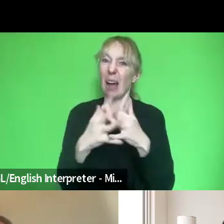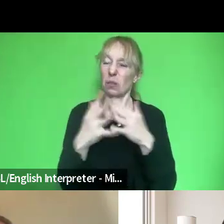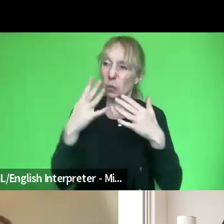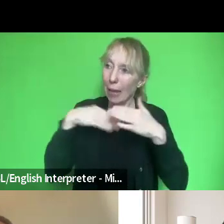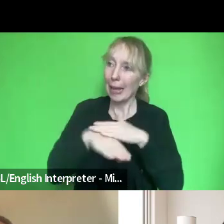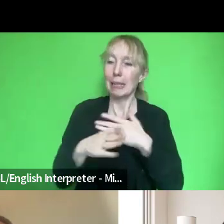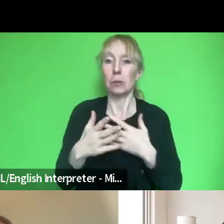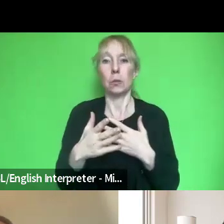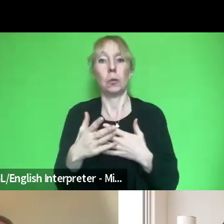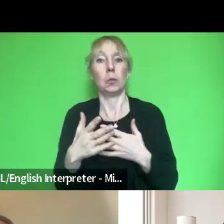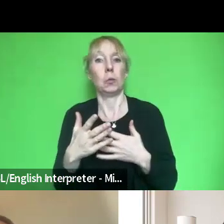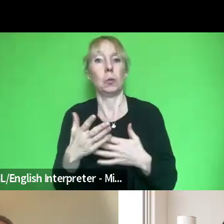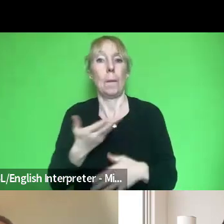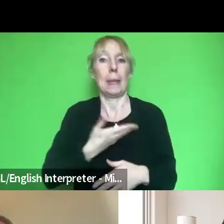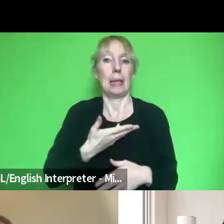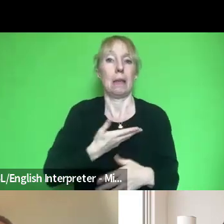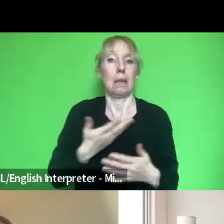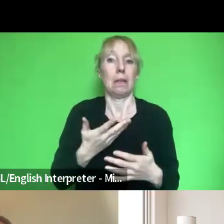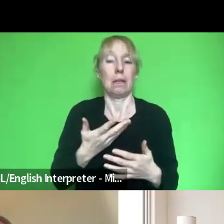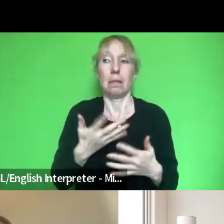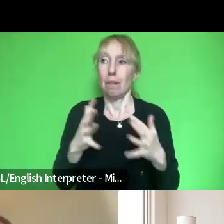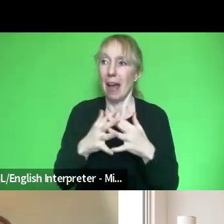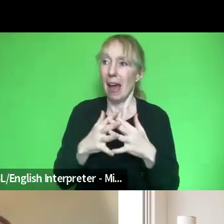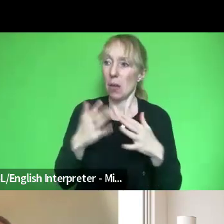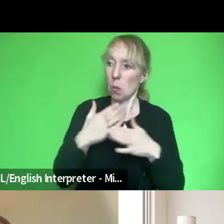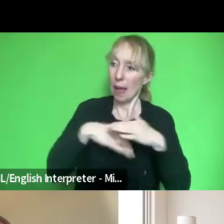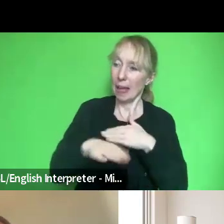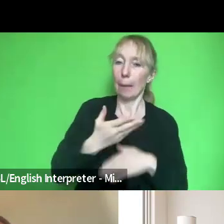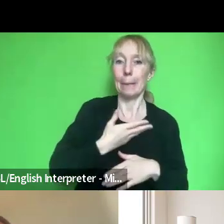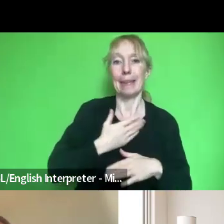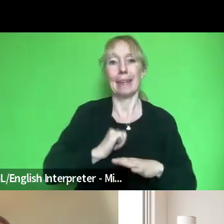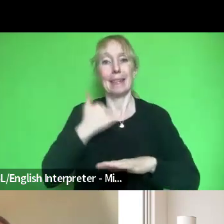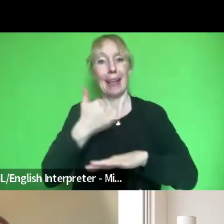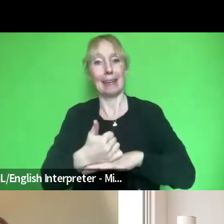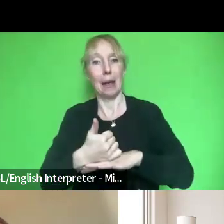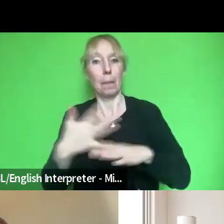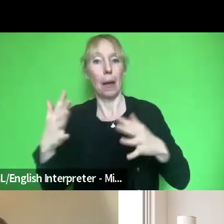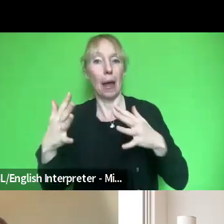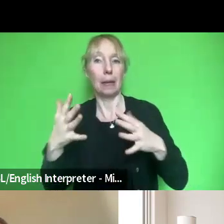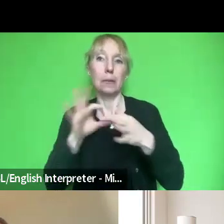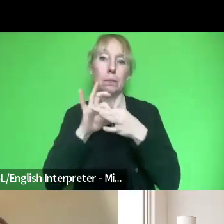working in businesses setting up businesses, and working with them as freelance individuals.